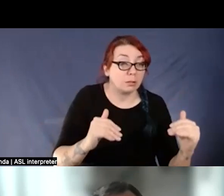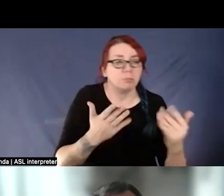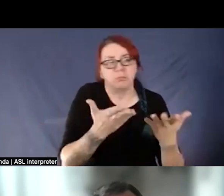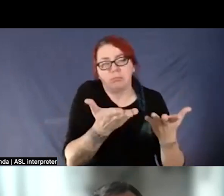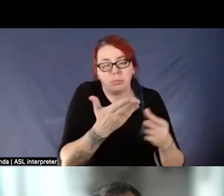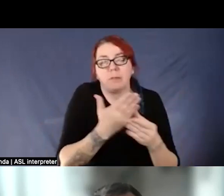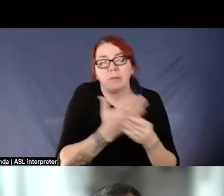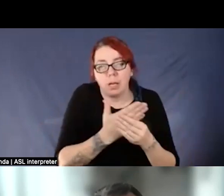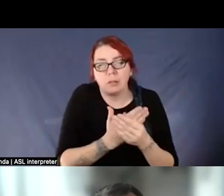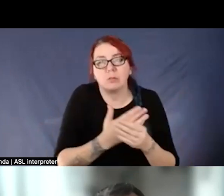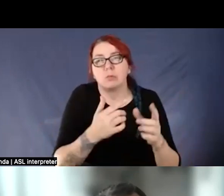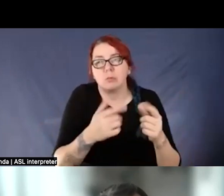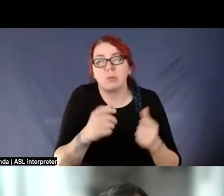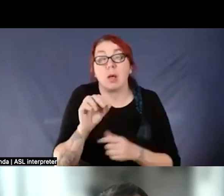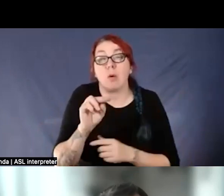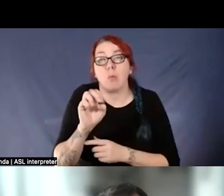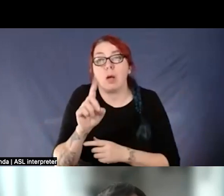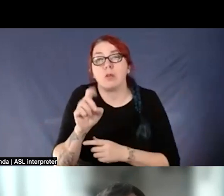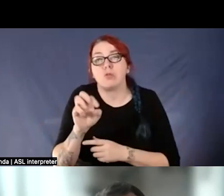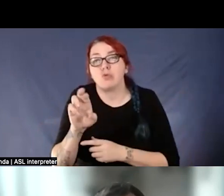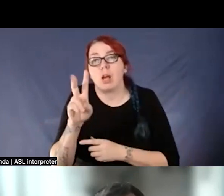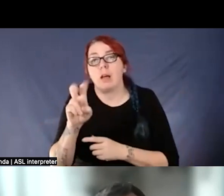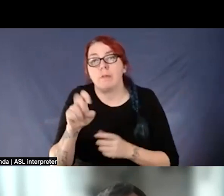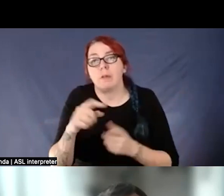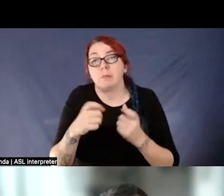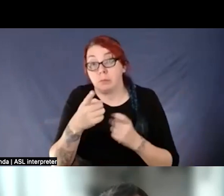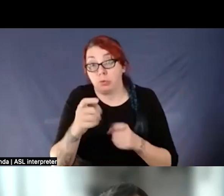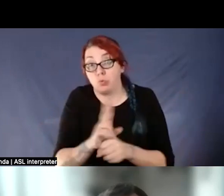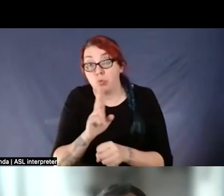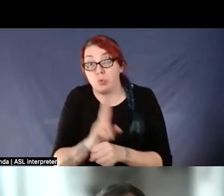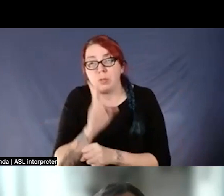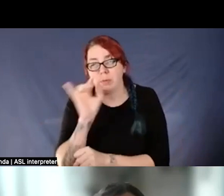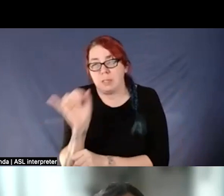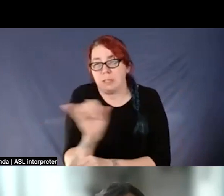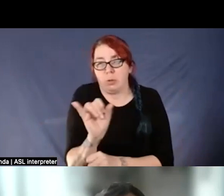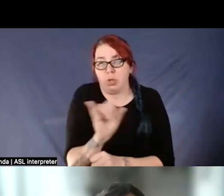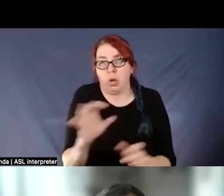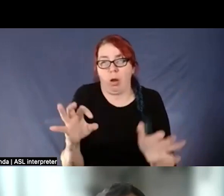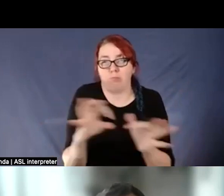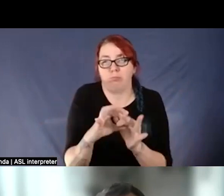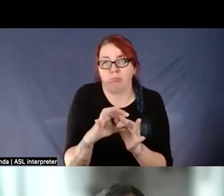use that. But it's, it's just more integrated and a lot, a lot easier for me to find a lot of things